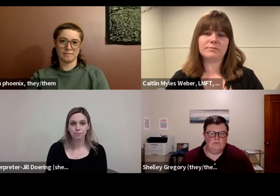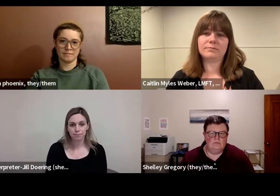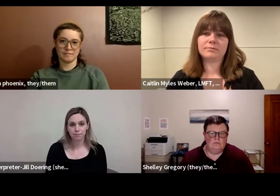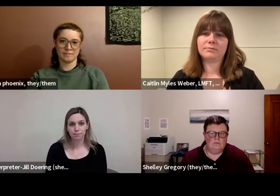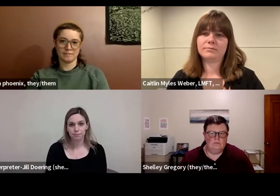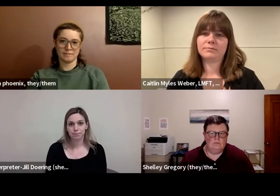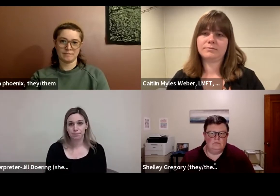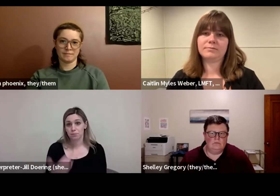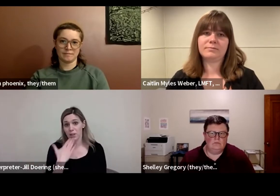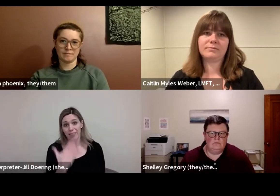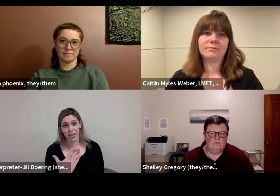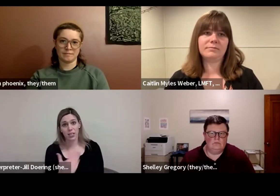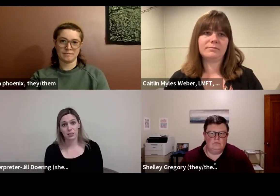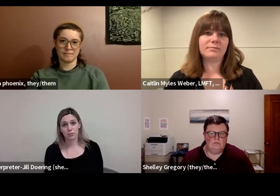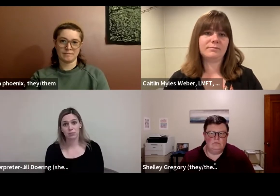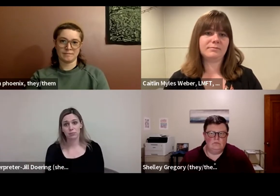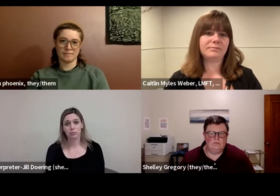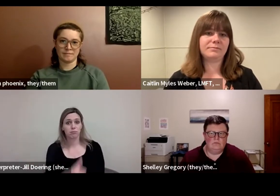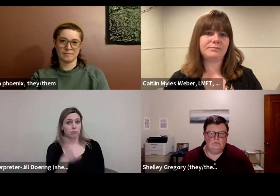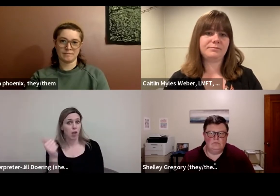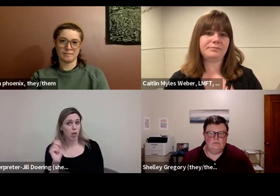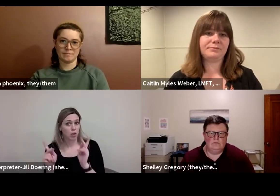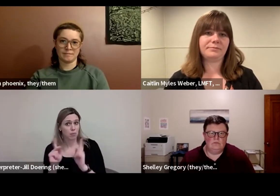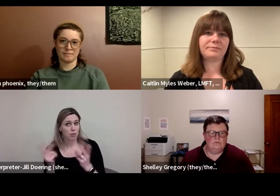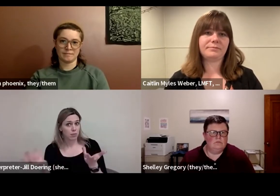Thanks, other folks wanna pipe in with this question?